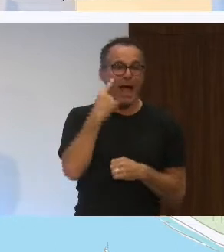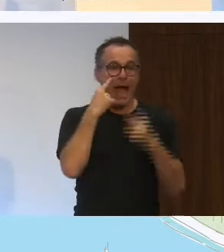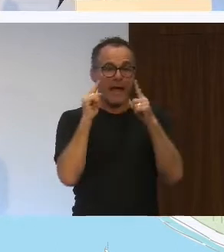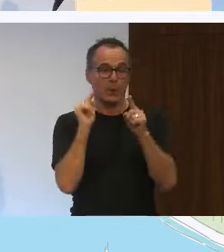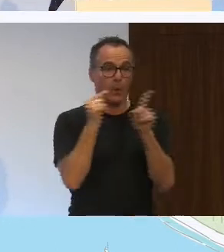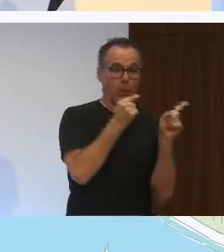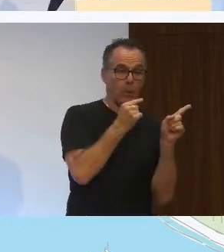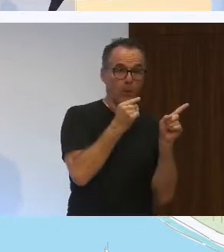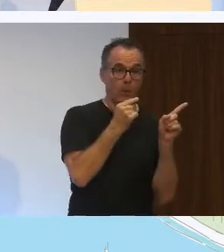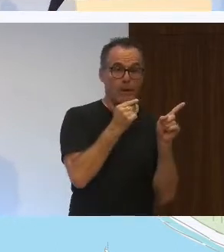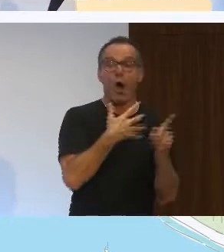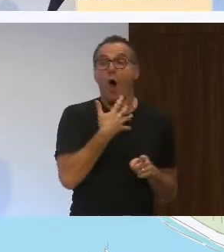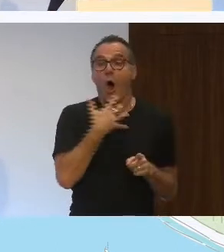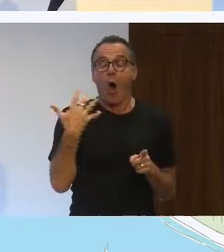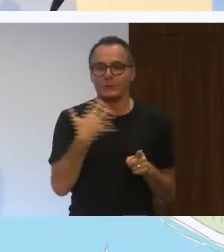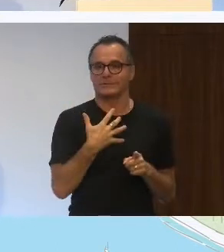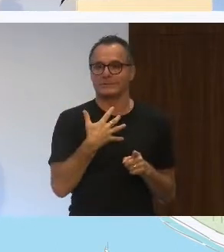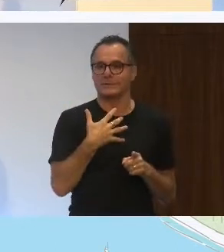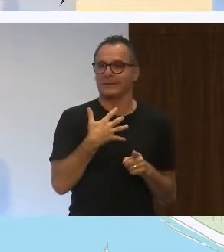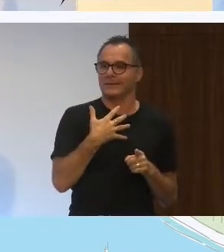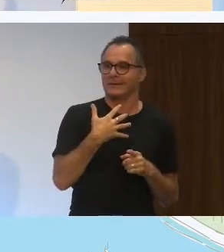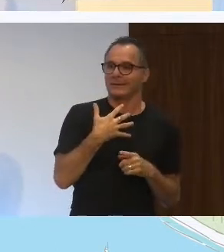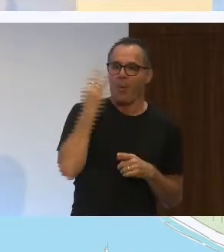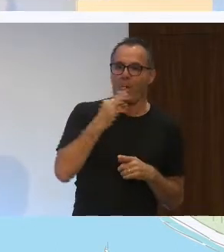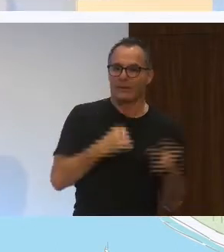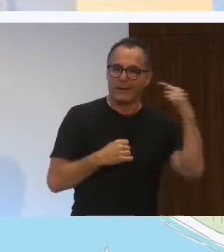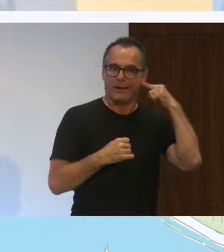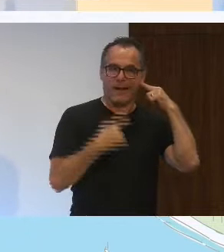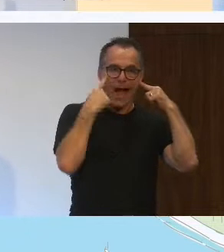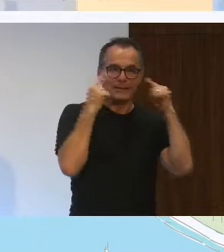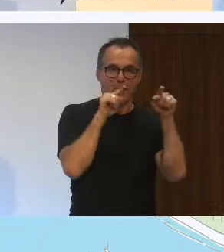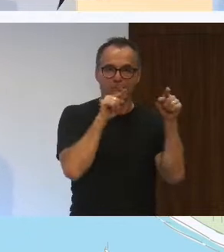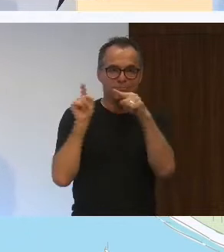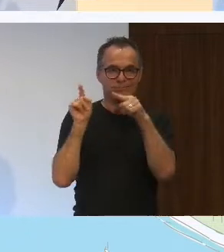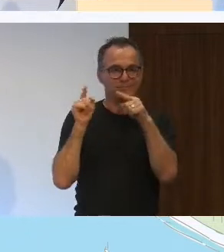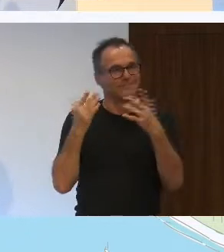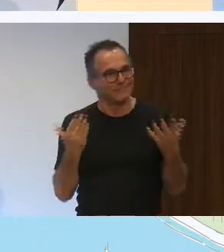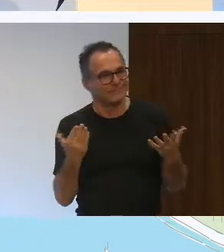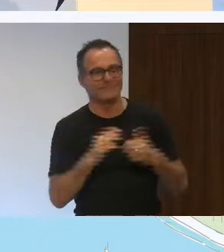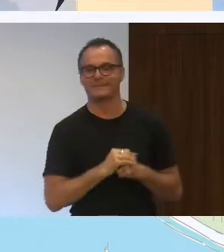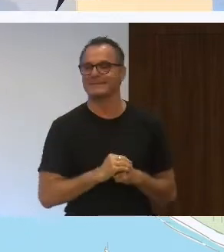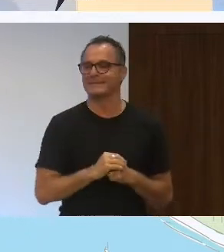When you put hot water into an ear, the eyes would move towards the the side where you put hot, hot water